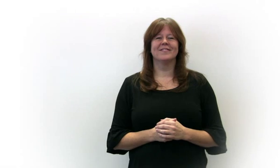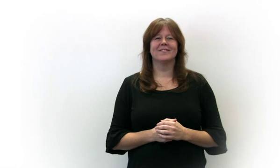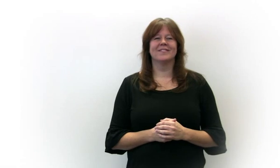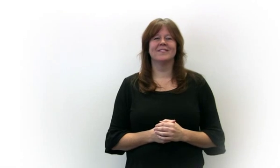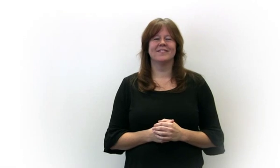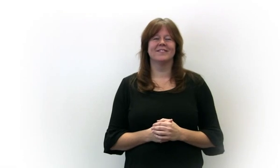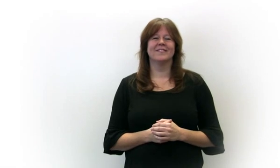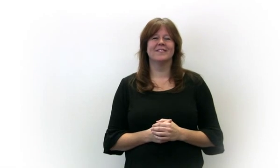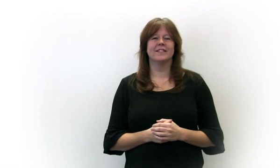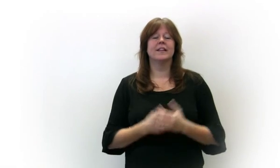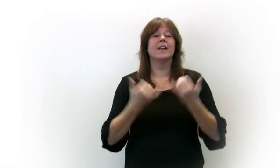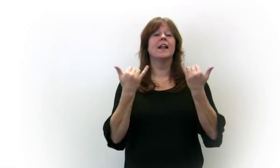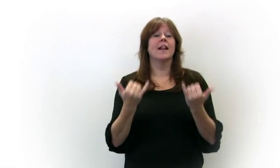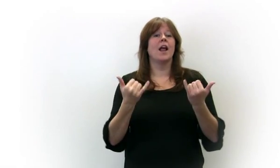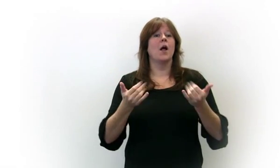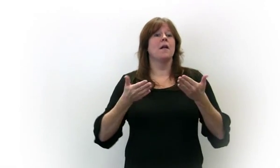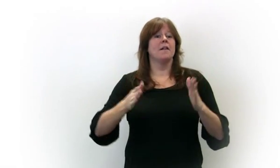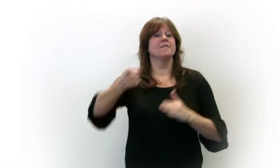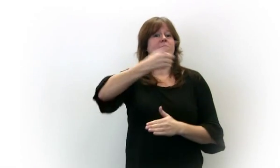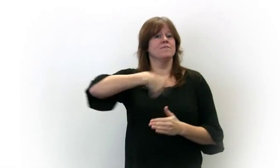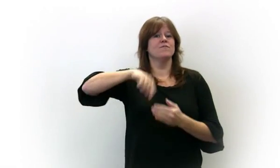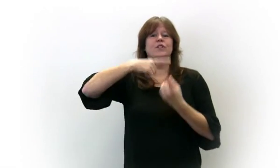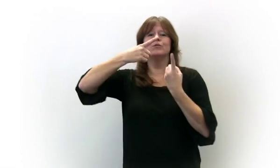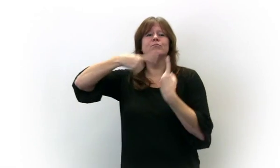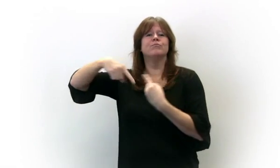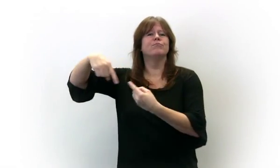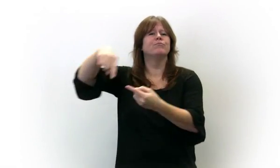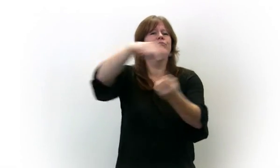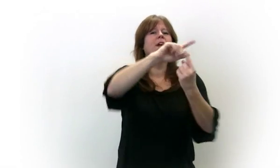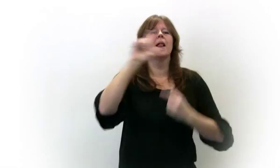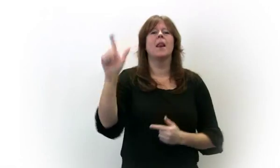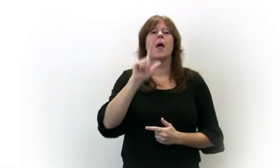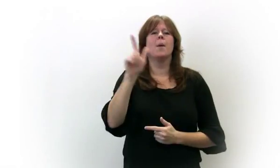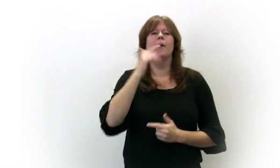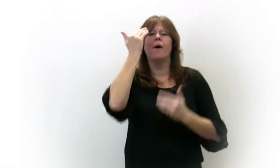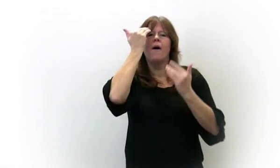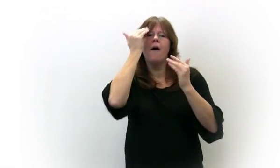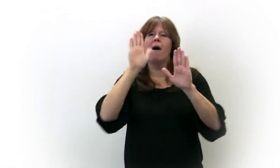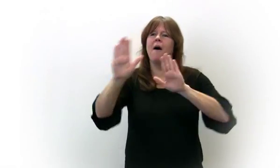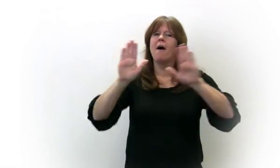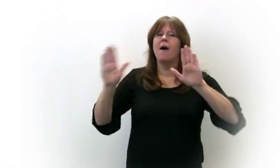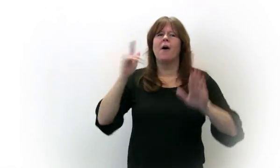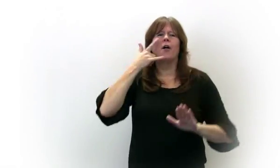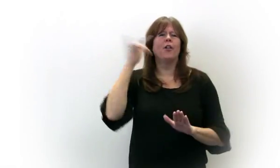Let us take a tour of the library to see what is available.